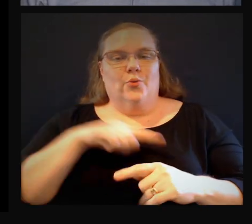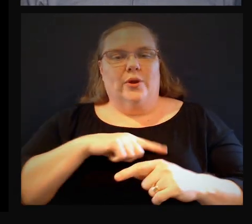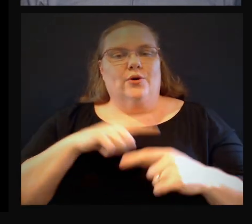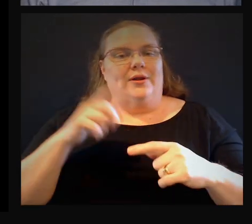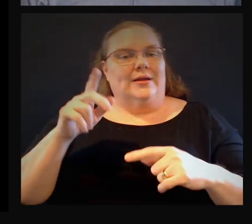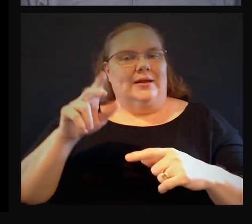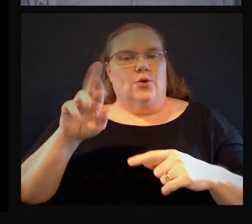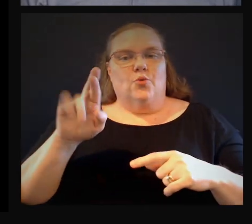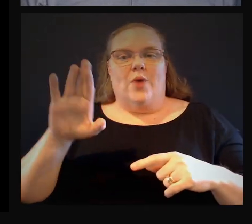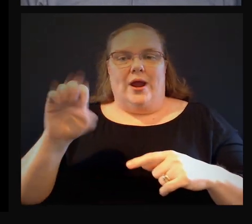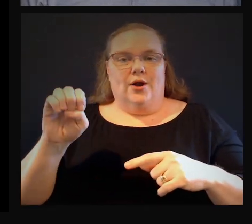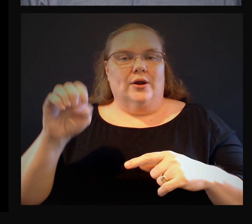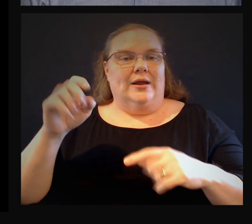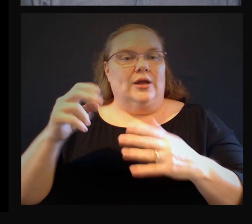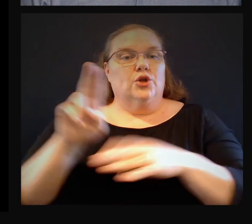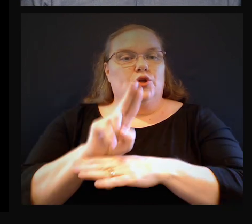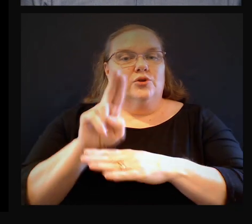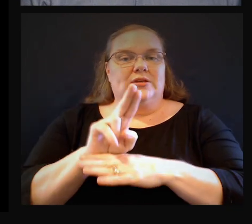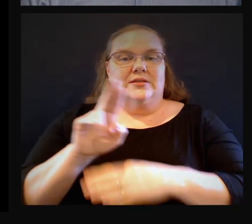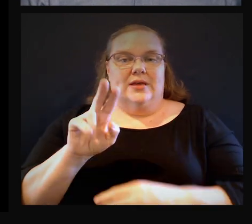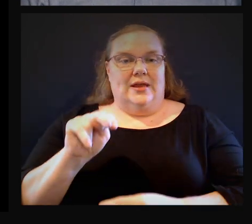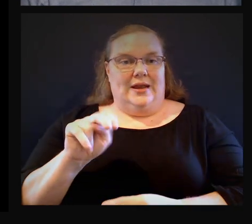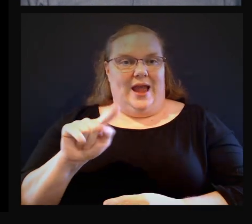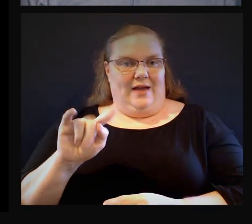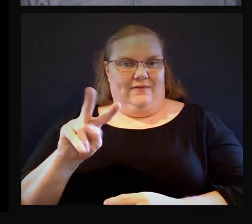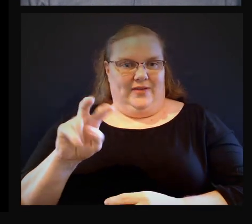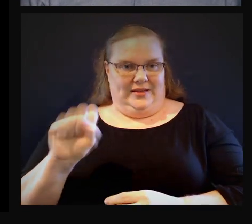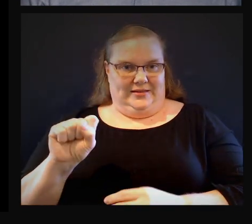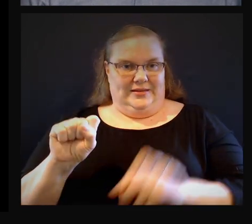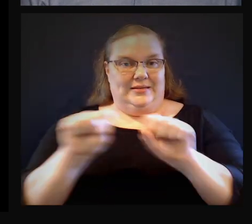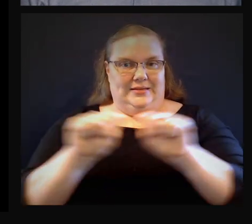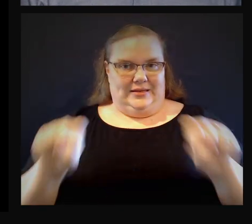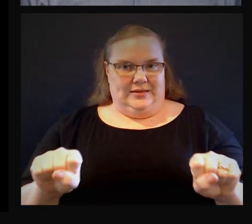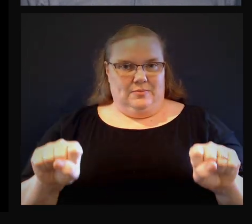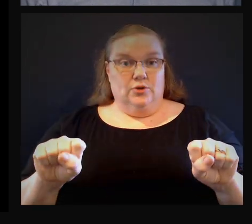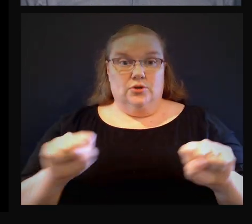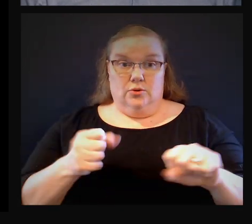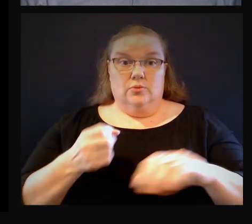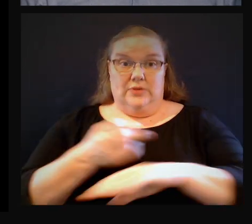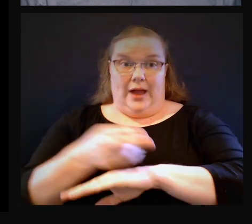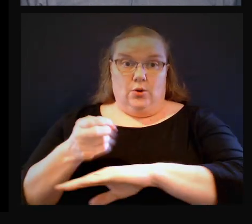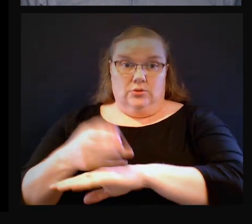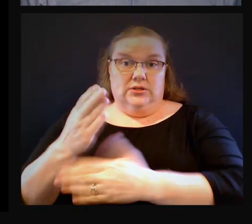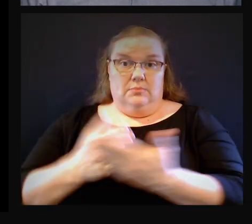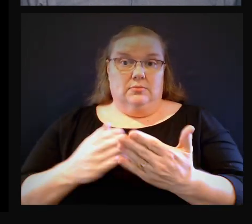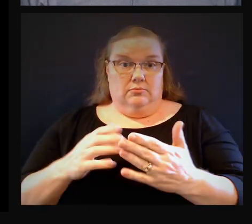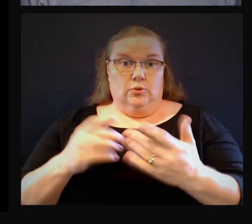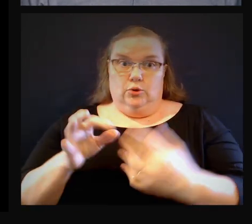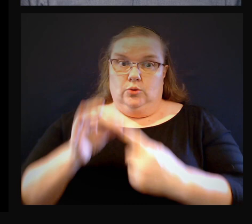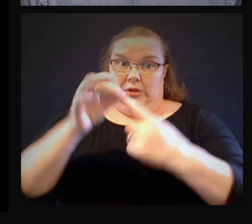uses Visual Studio's Natvis system to tackle some unique challenges while developing Unreal Engine games